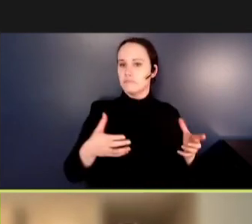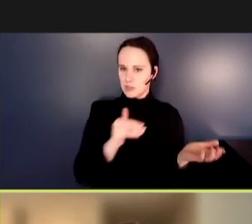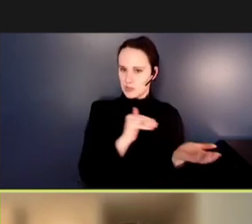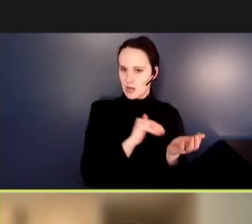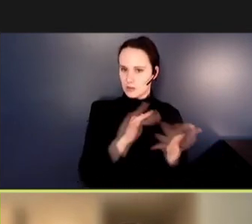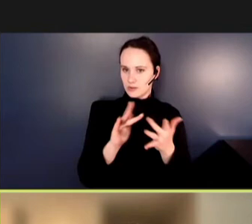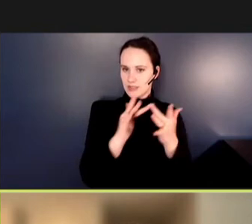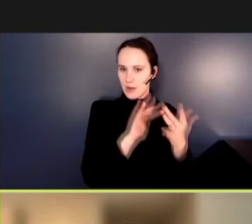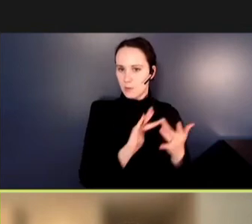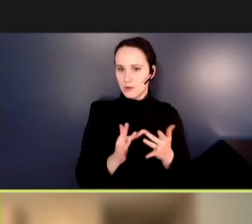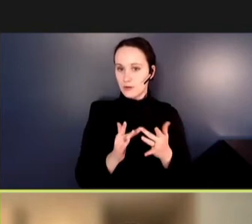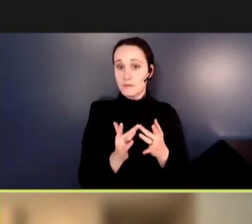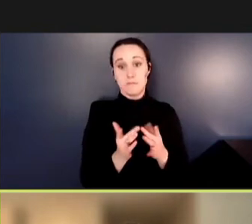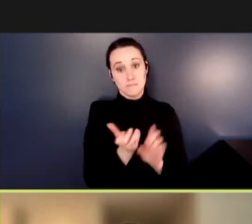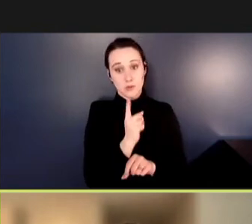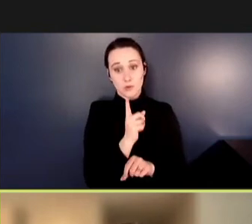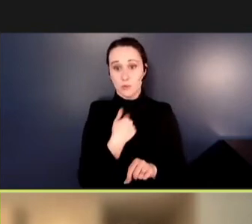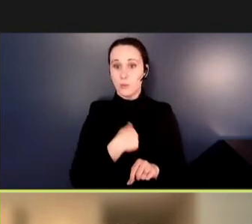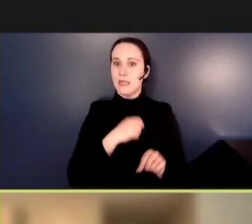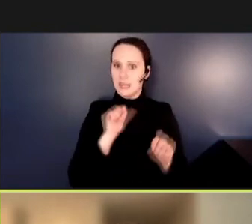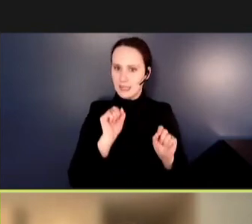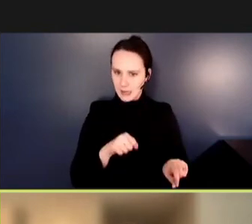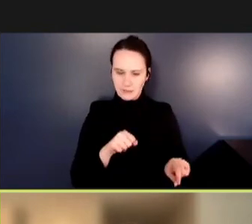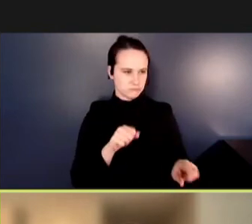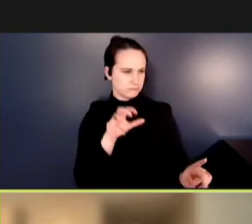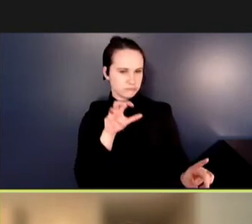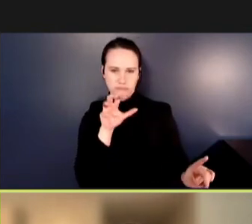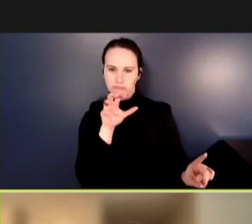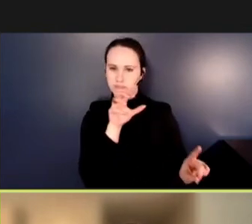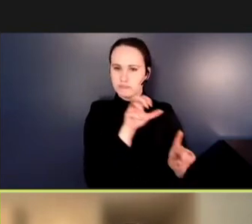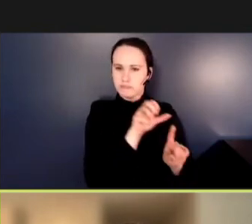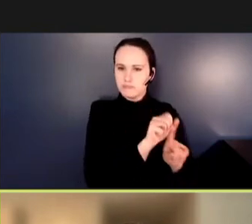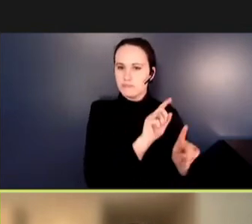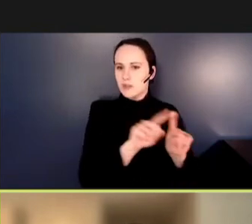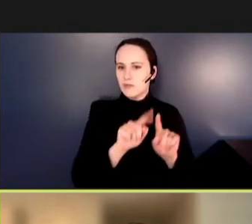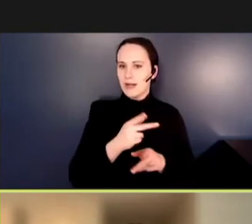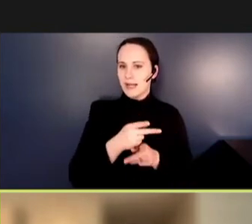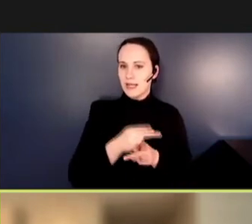making sure that we're able to capture the different care settings that are more